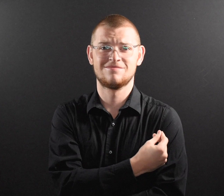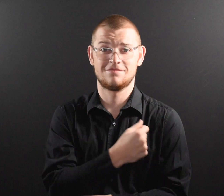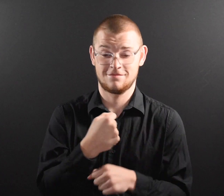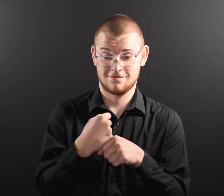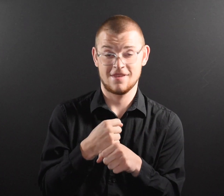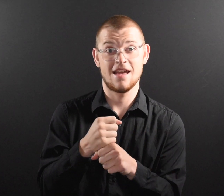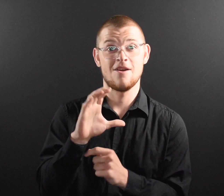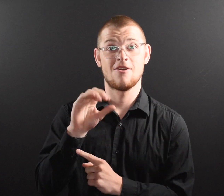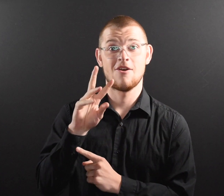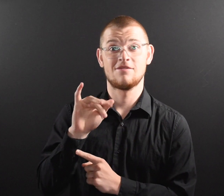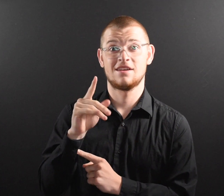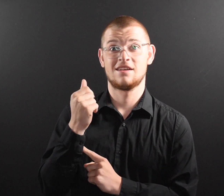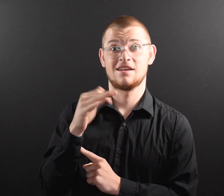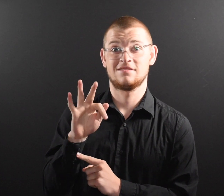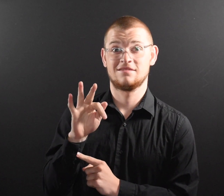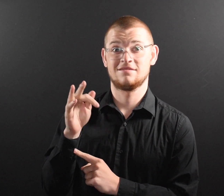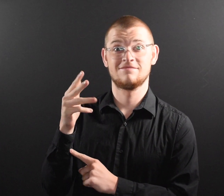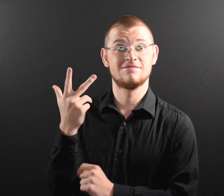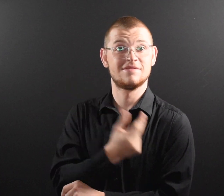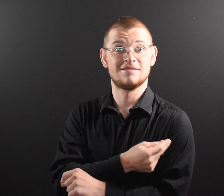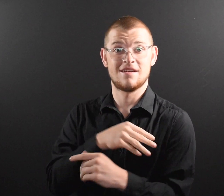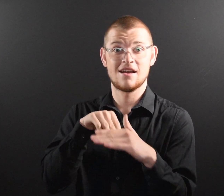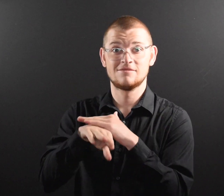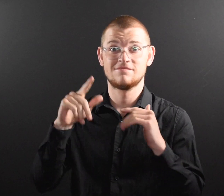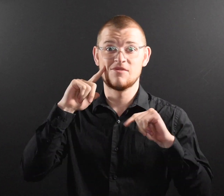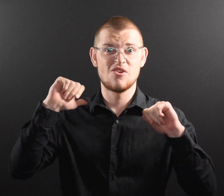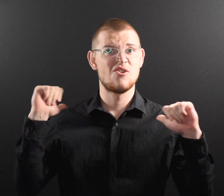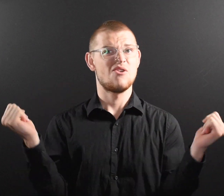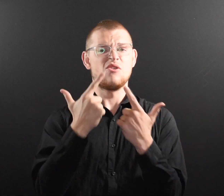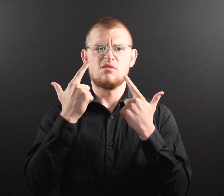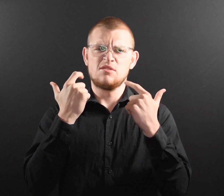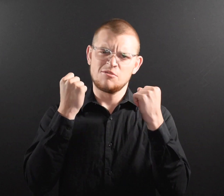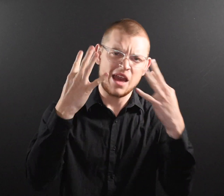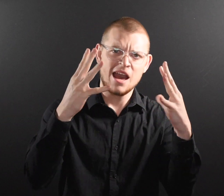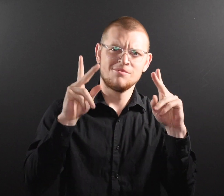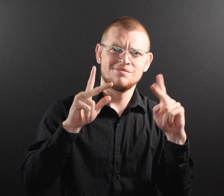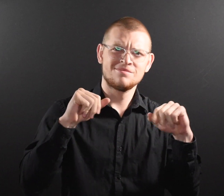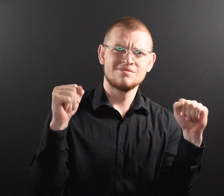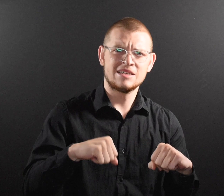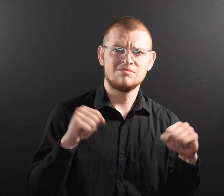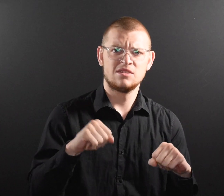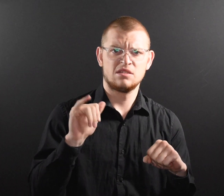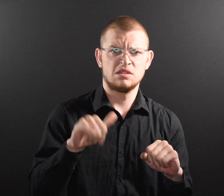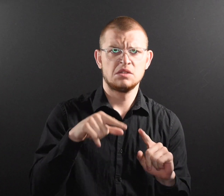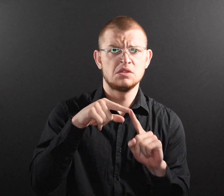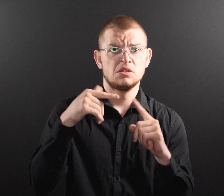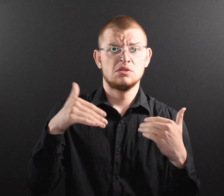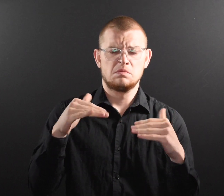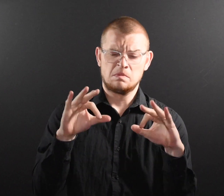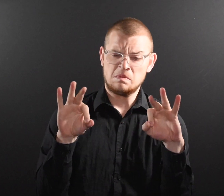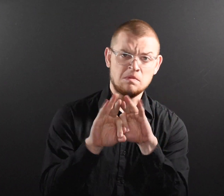Making the COVID-19 vaccine available to as many people as possible is essential to